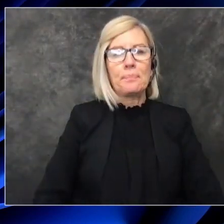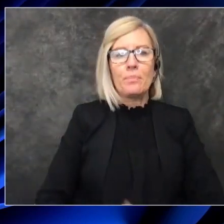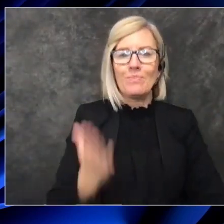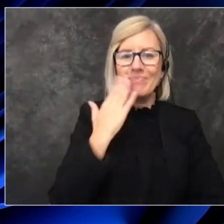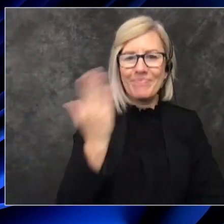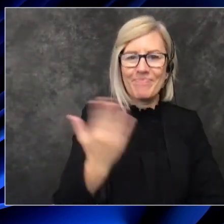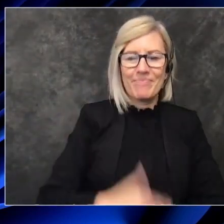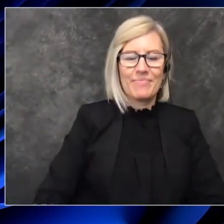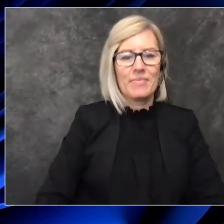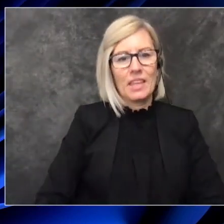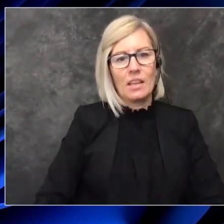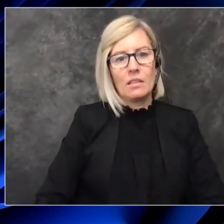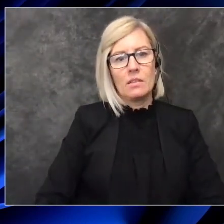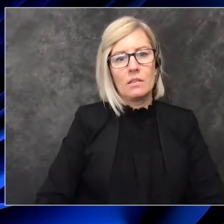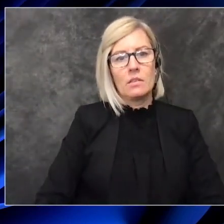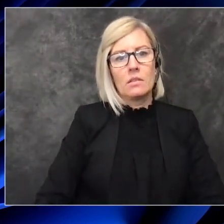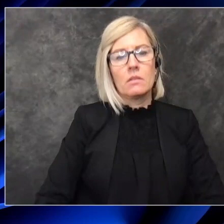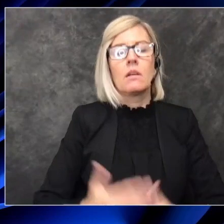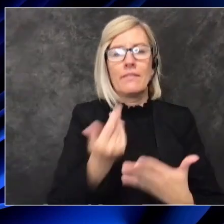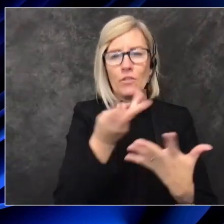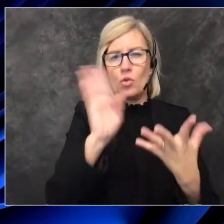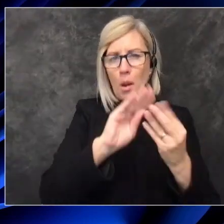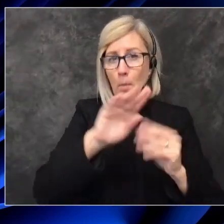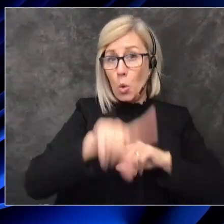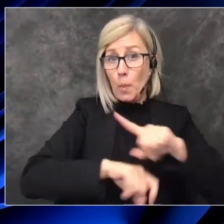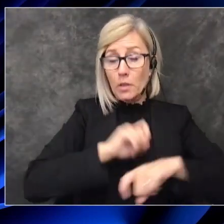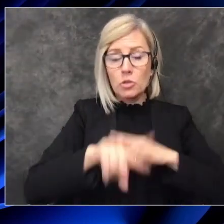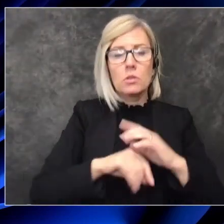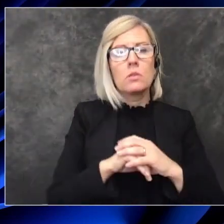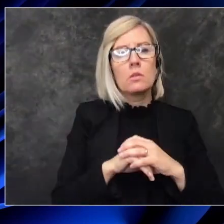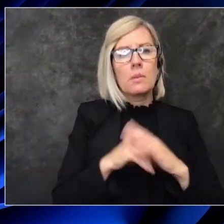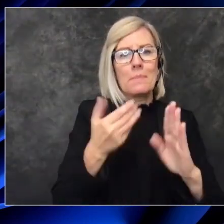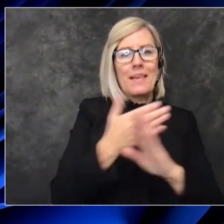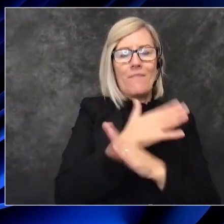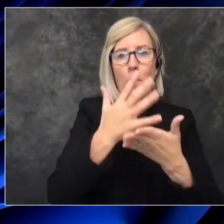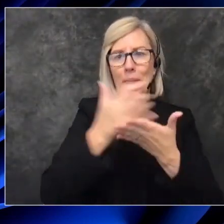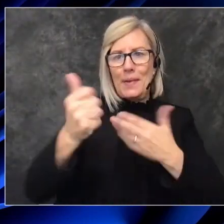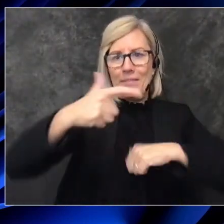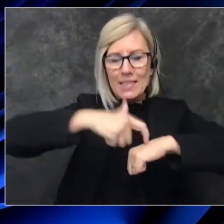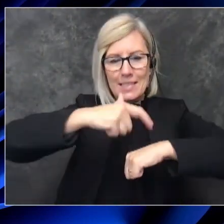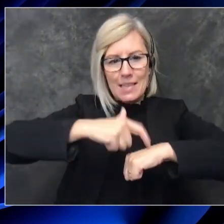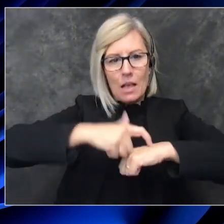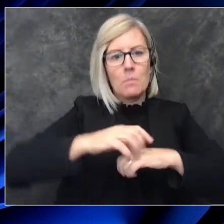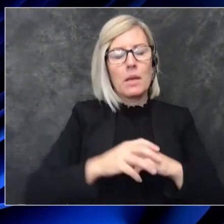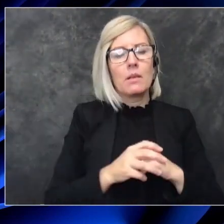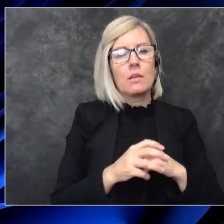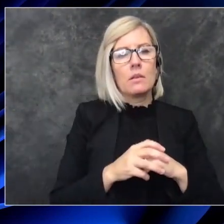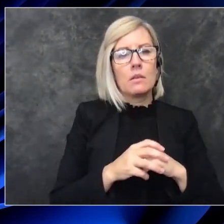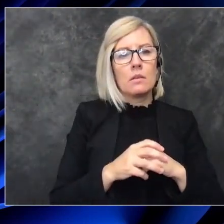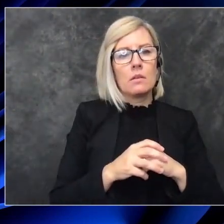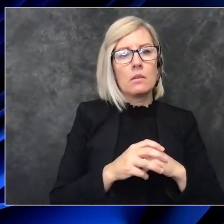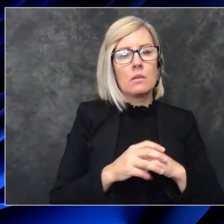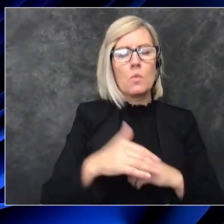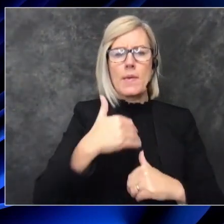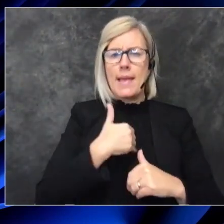get to a couple more questions here before we run out of time. I know we had one come into email